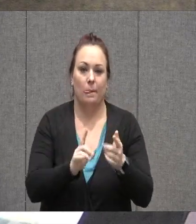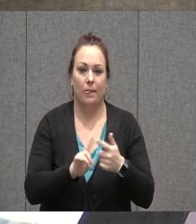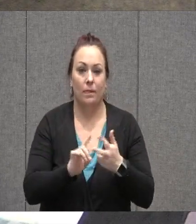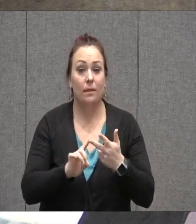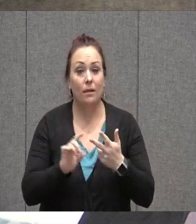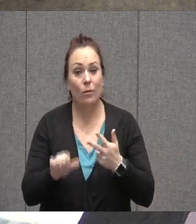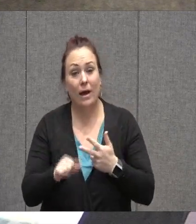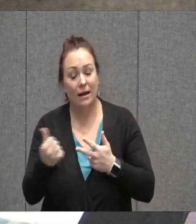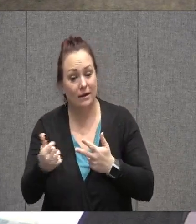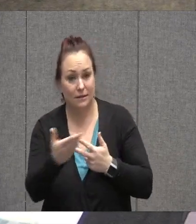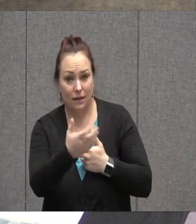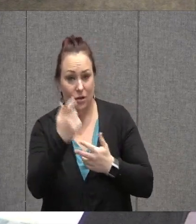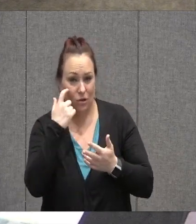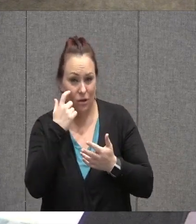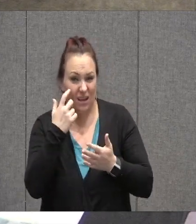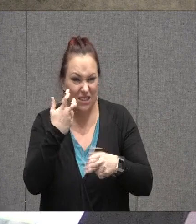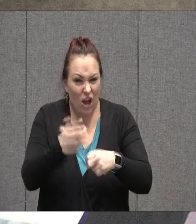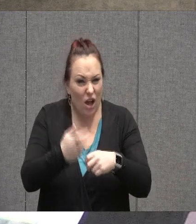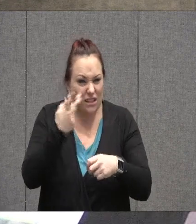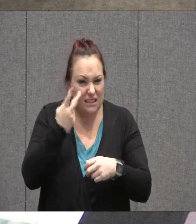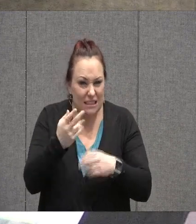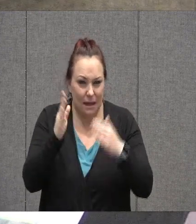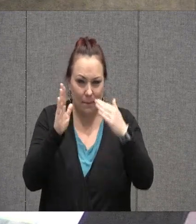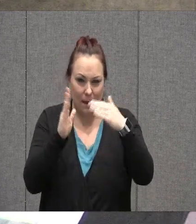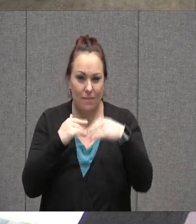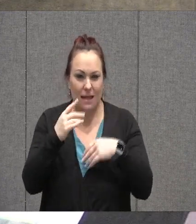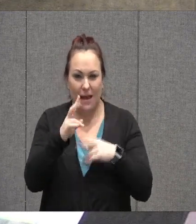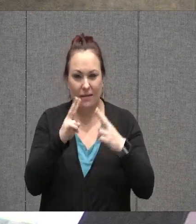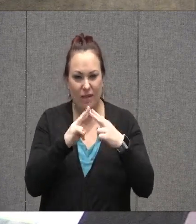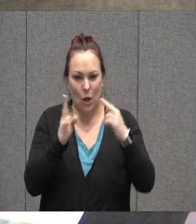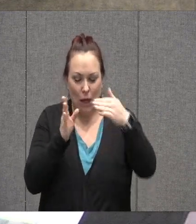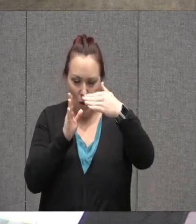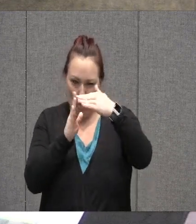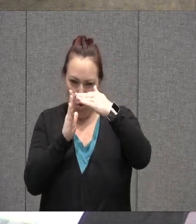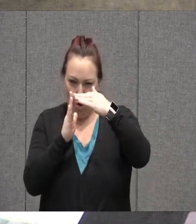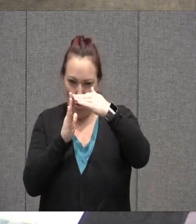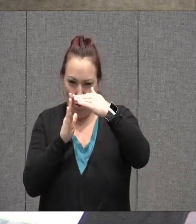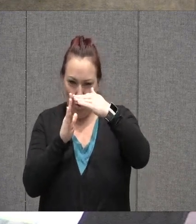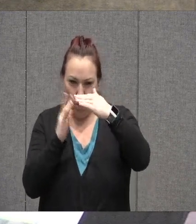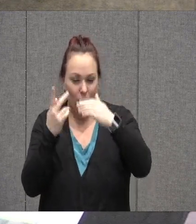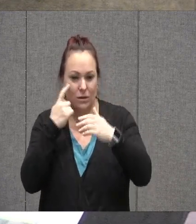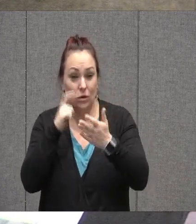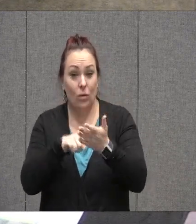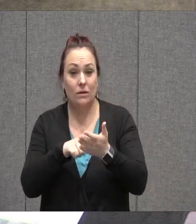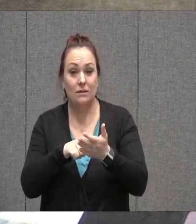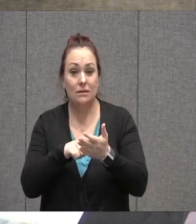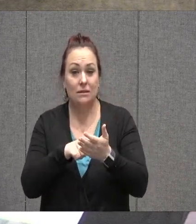What do you see? It's kinda hard to see up in this very corner. It's a bird.